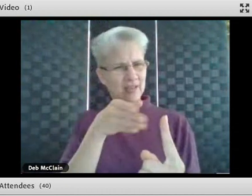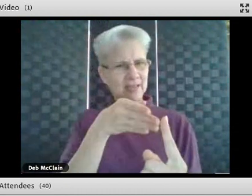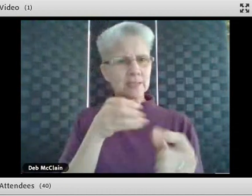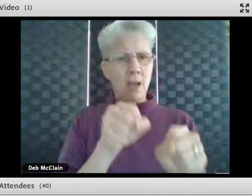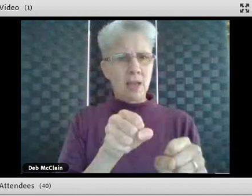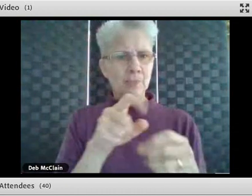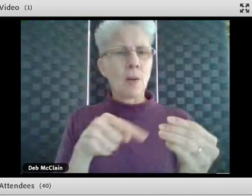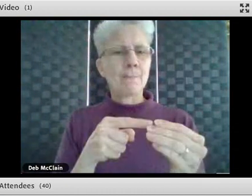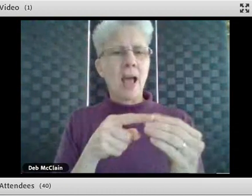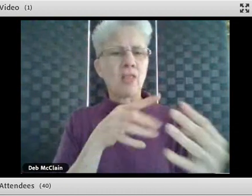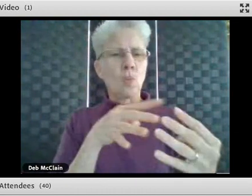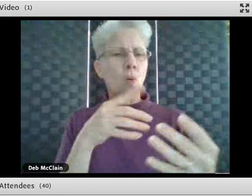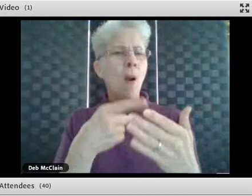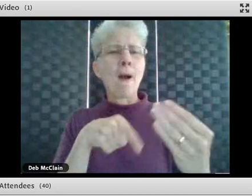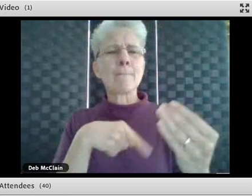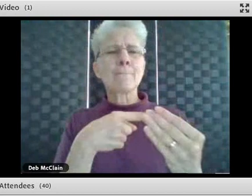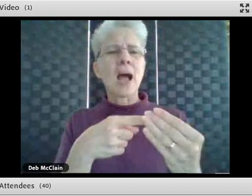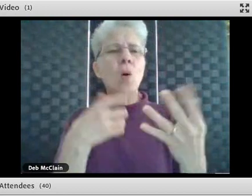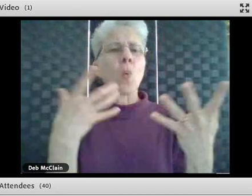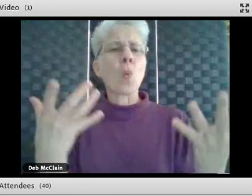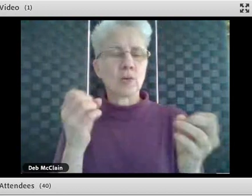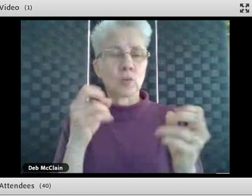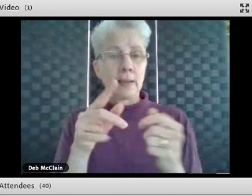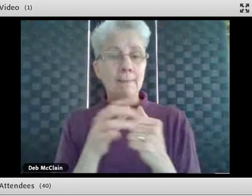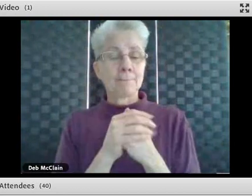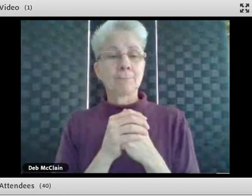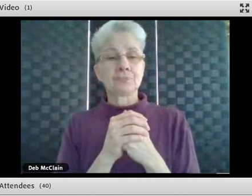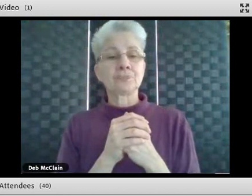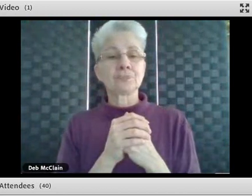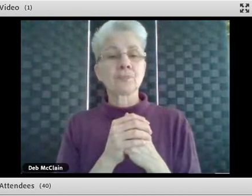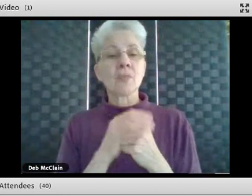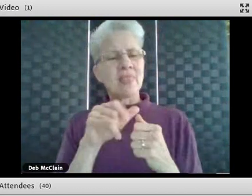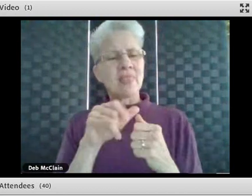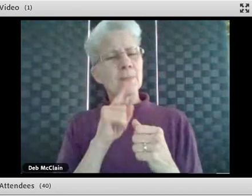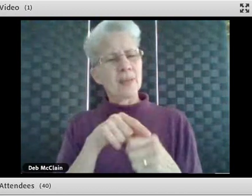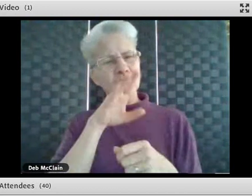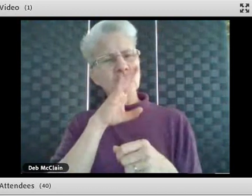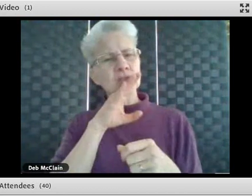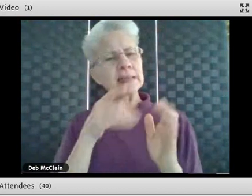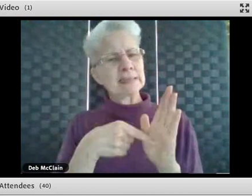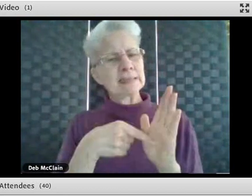about what the work is about. Okay? And that can be very frustrating at times,